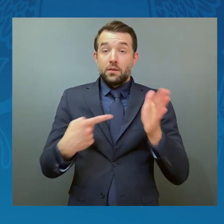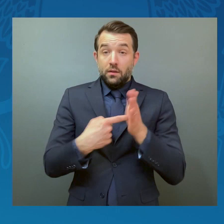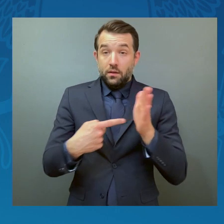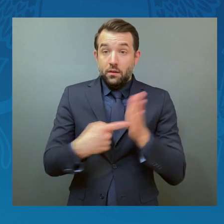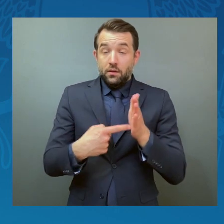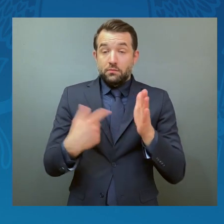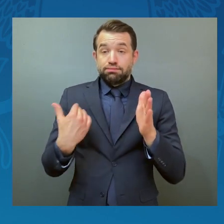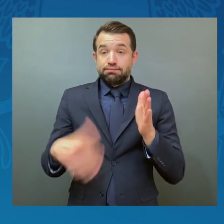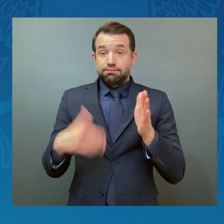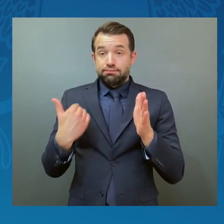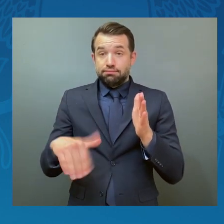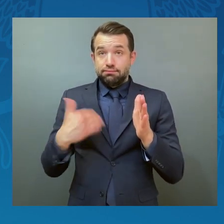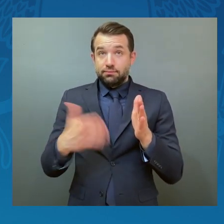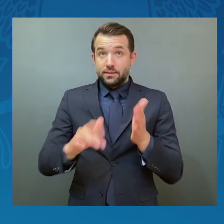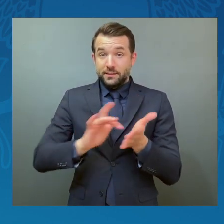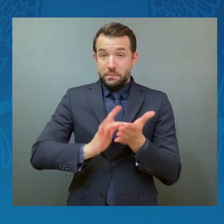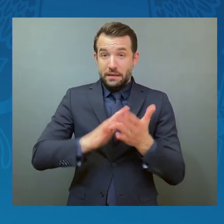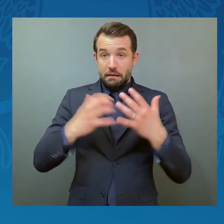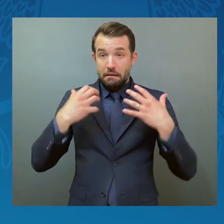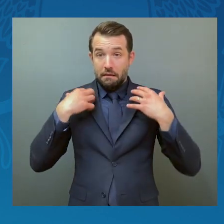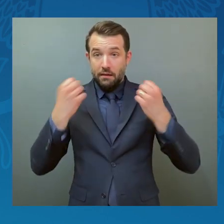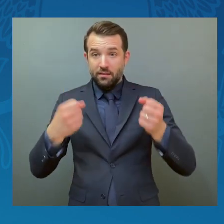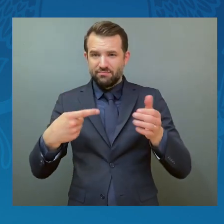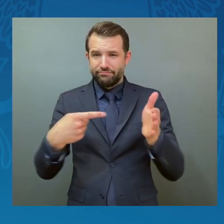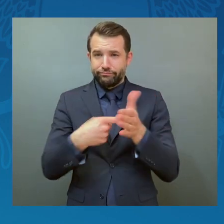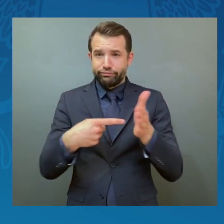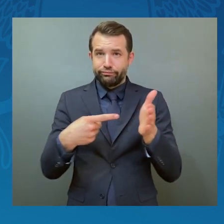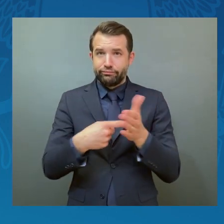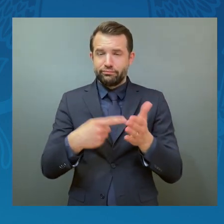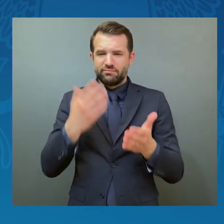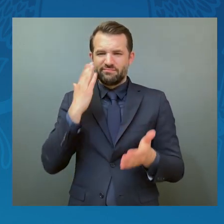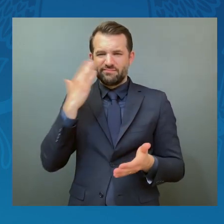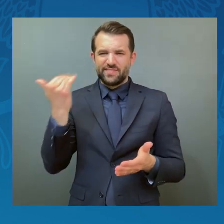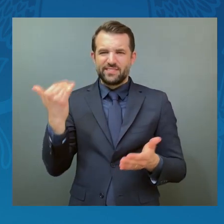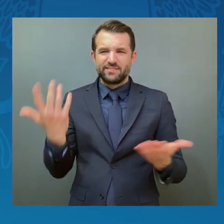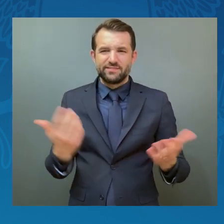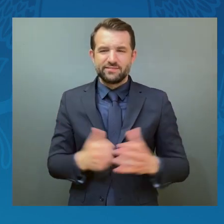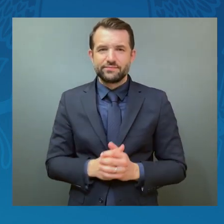it's because there has been the need for a lot of medical care.